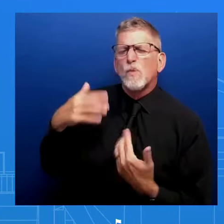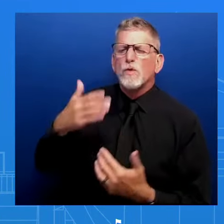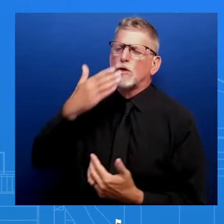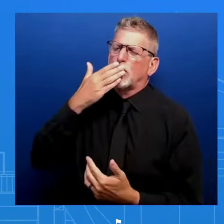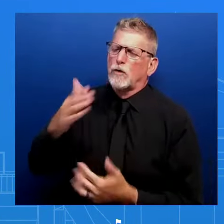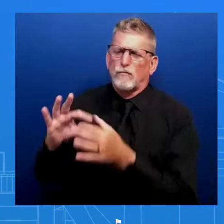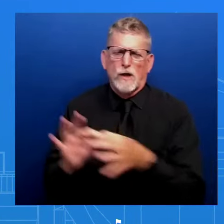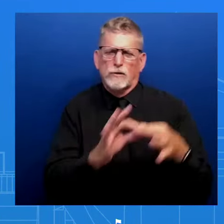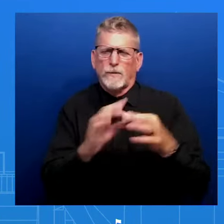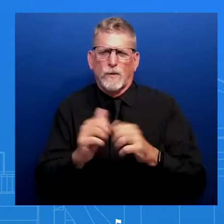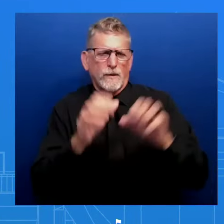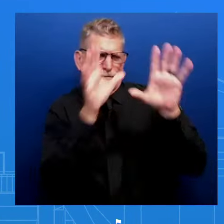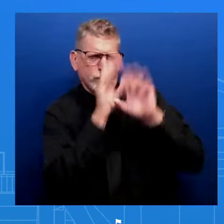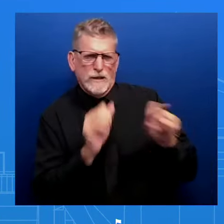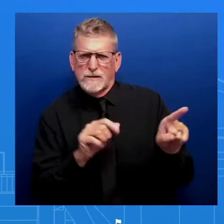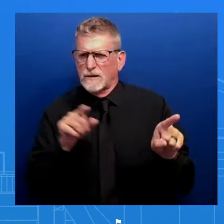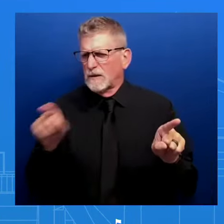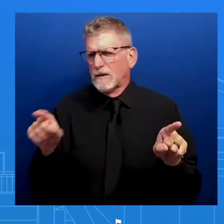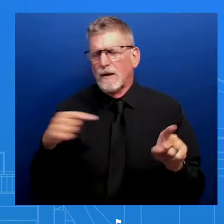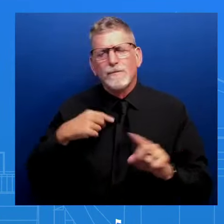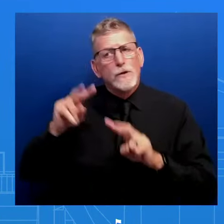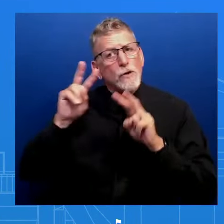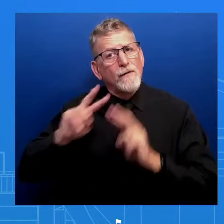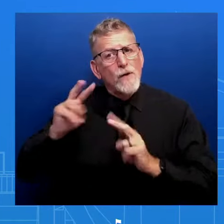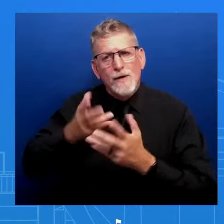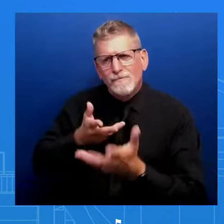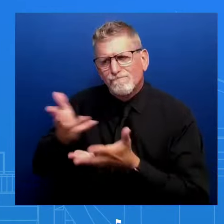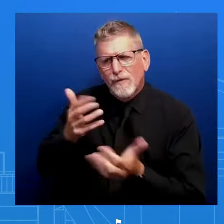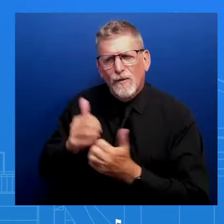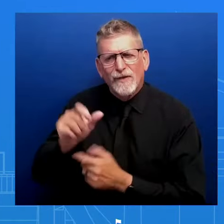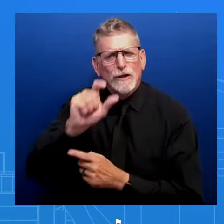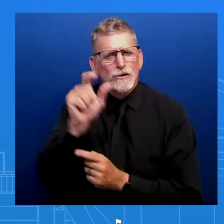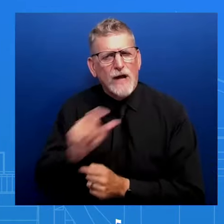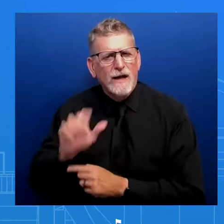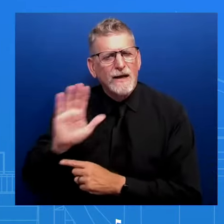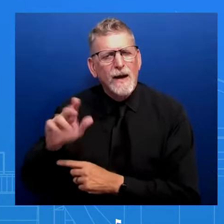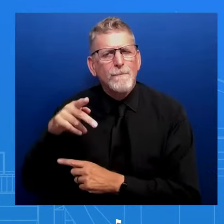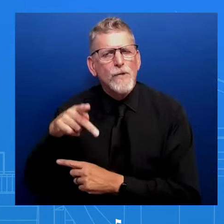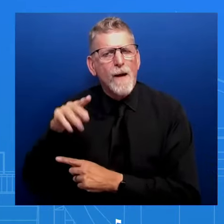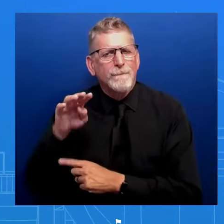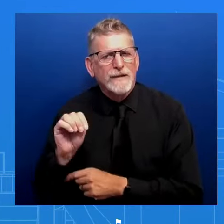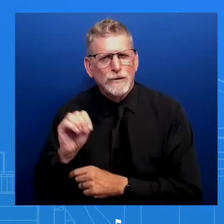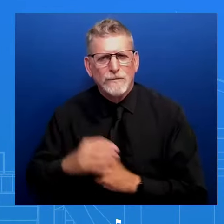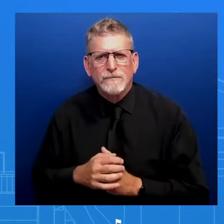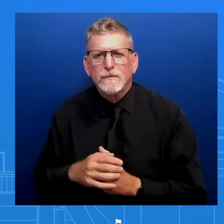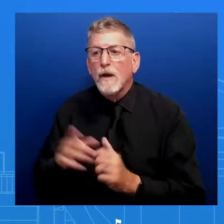and, of course, we'll have a full readout for you when that -- when that meeting is over. I'd be remiss if I didn't also just remind